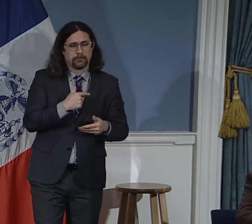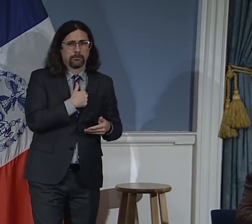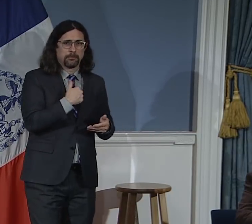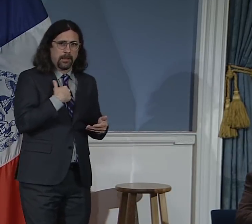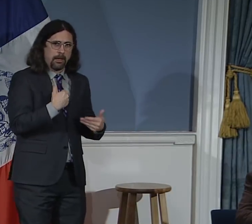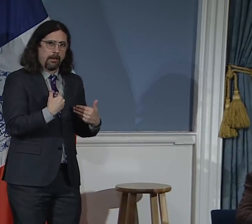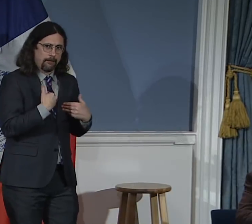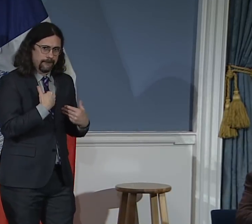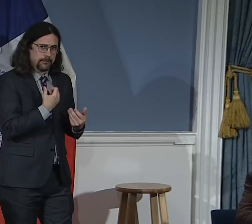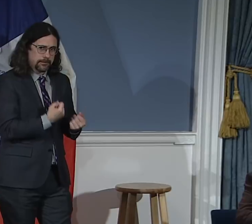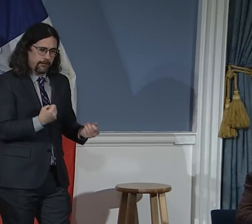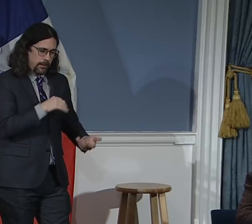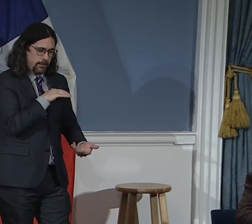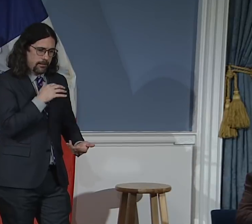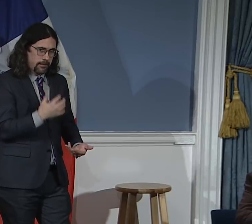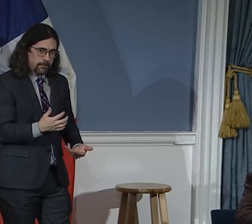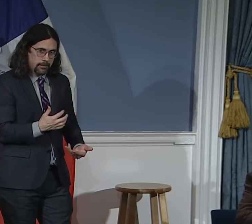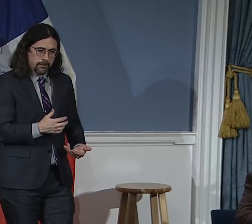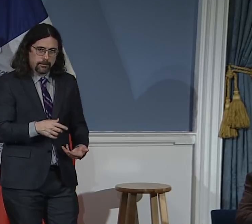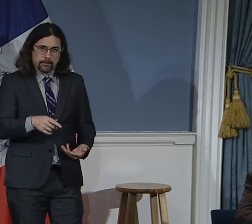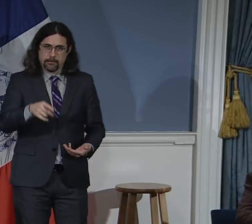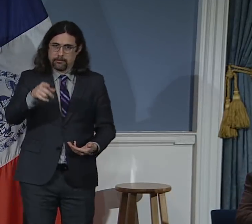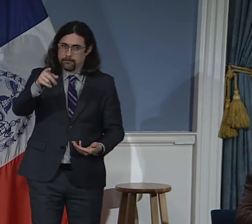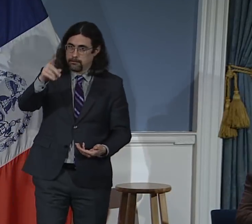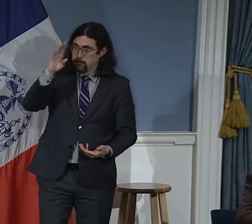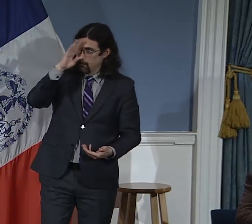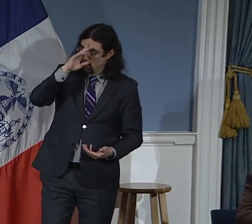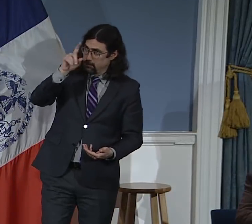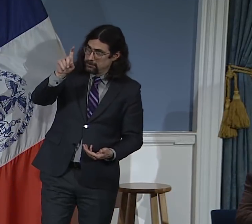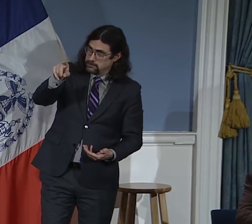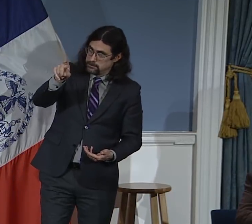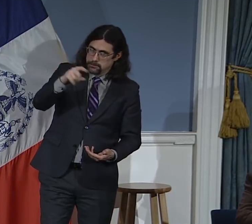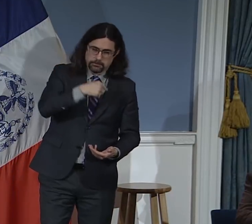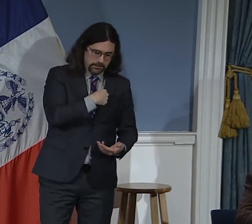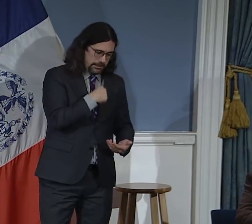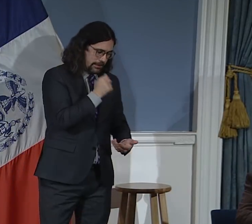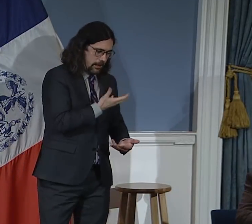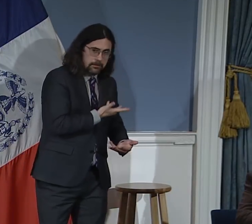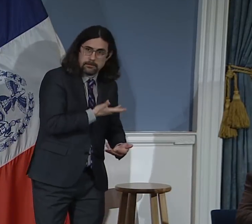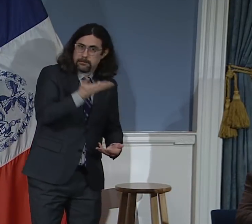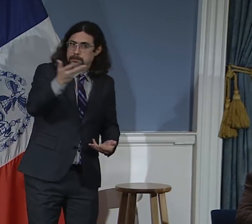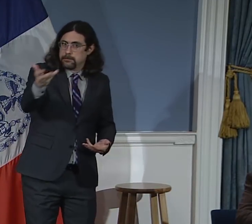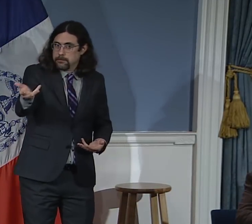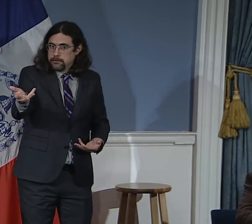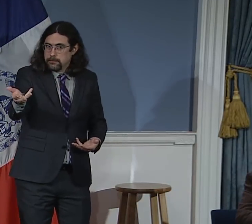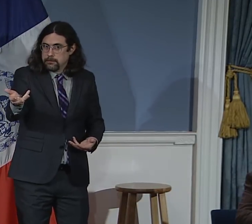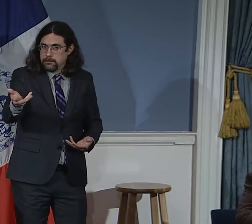REALITY HAS BEEN, WE HAVE SUPPLIES. AND IF HEALTH FAICLIITESE NED TEMH,E MANNGI HOSPITALS, WE CAN